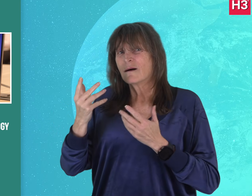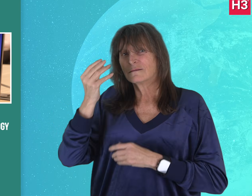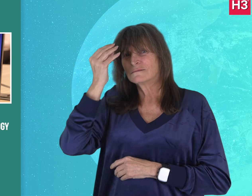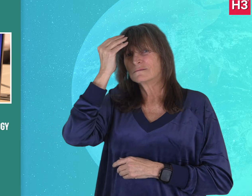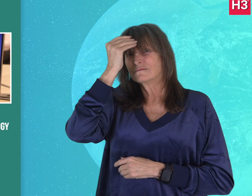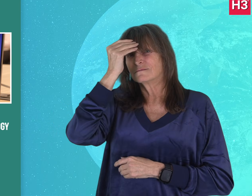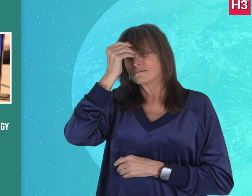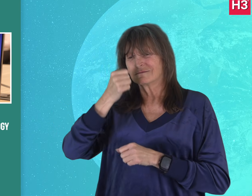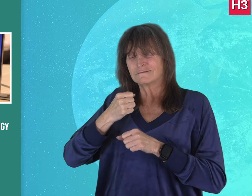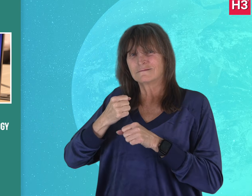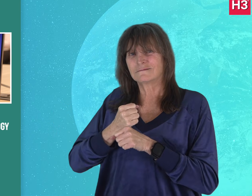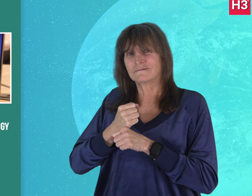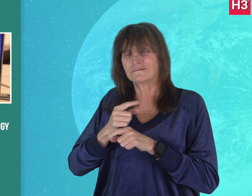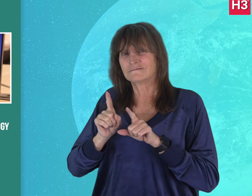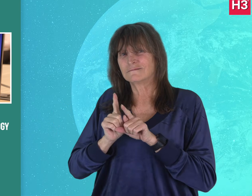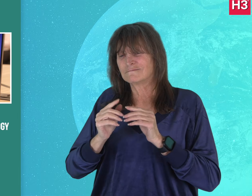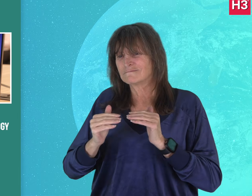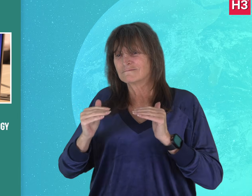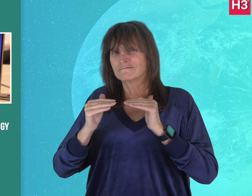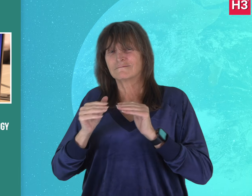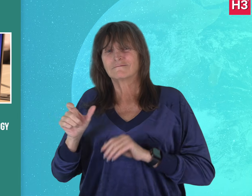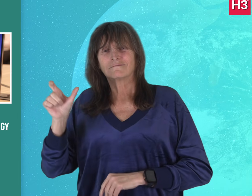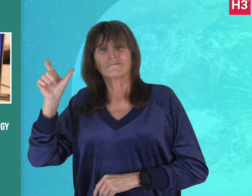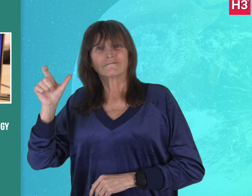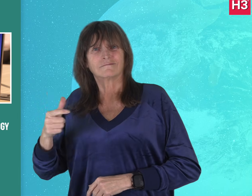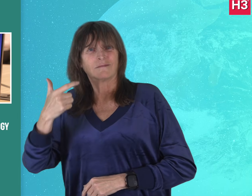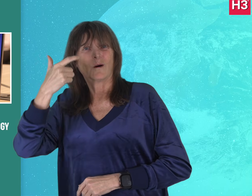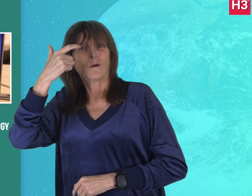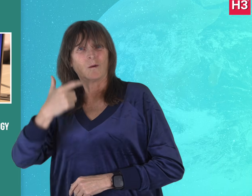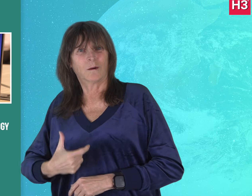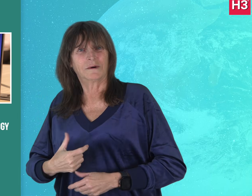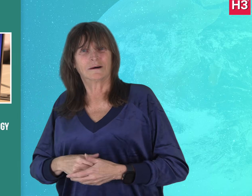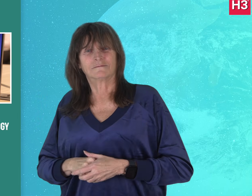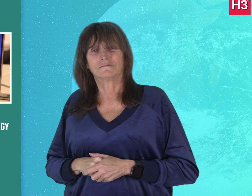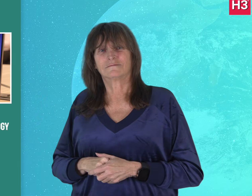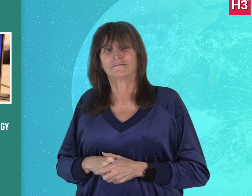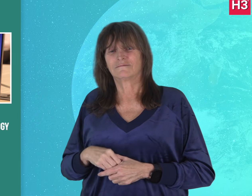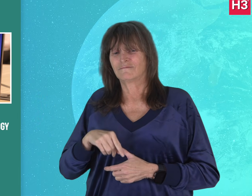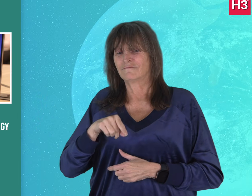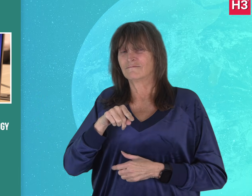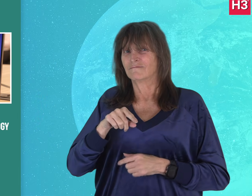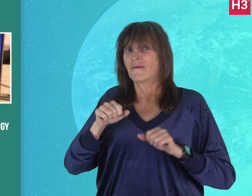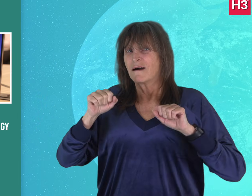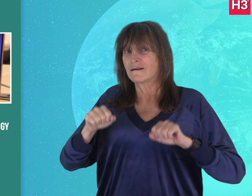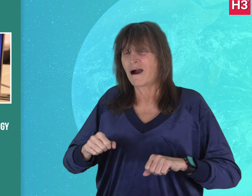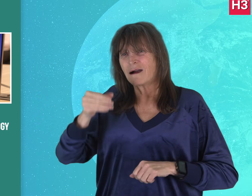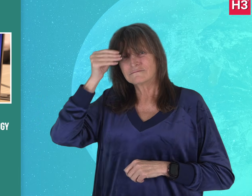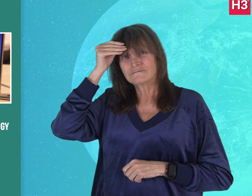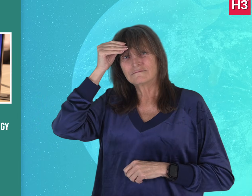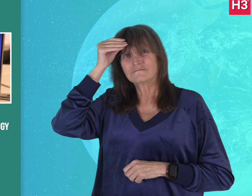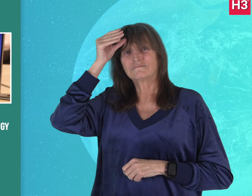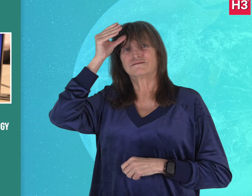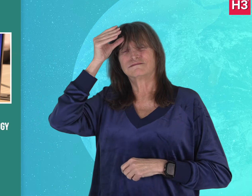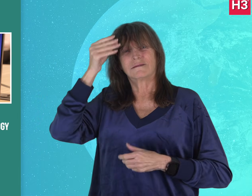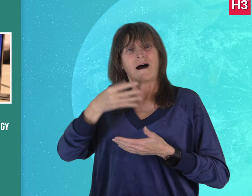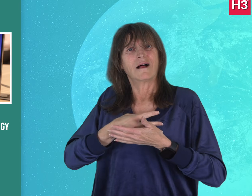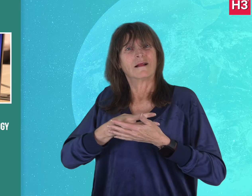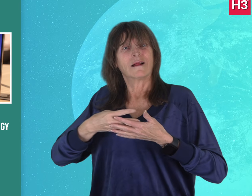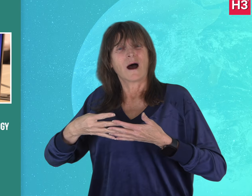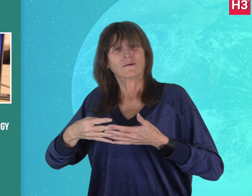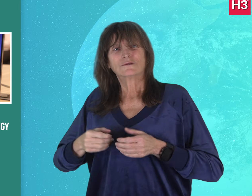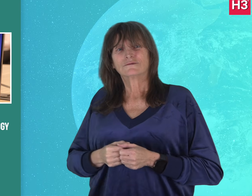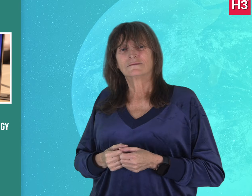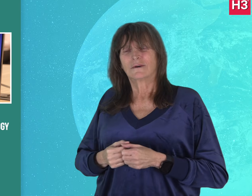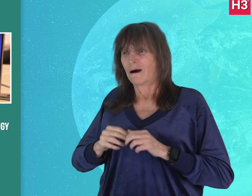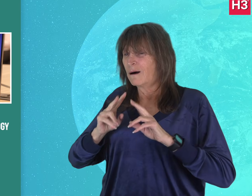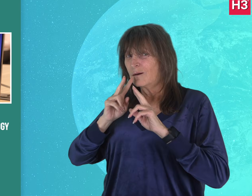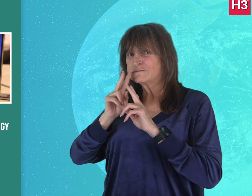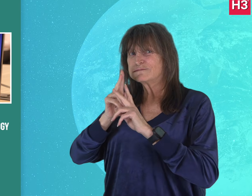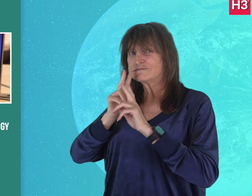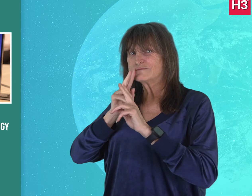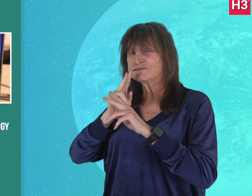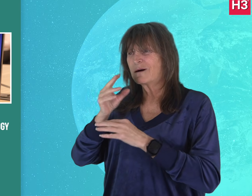work like a human. It can understand language, answer questions,